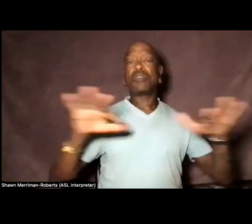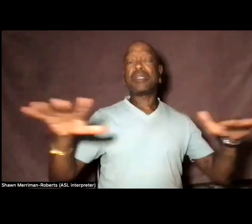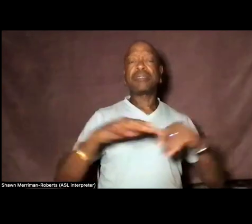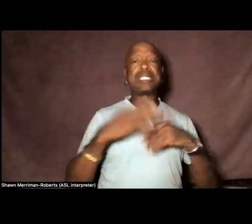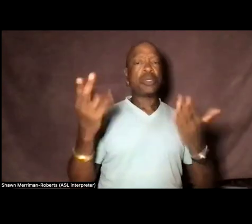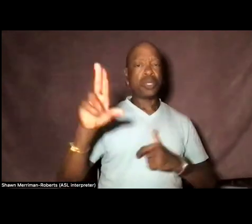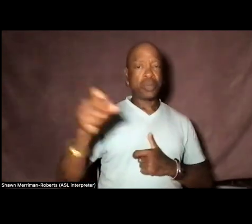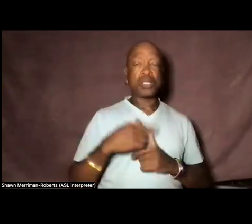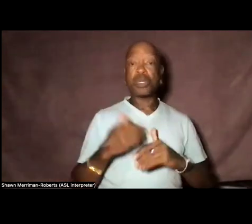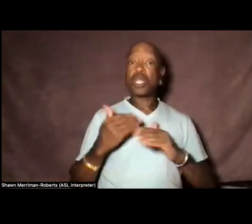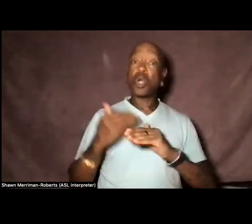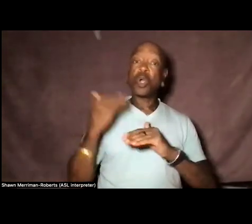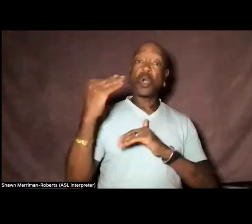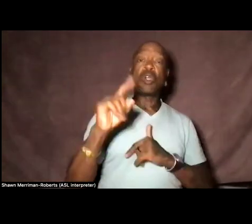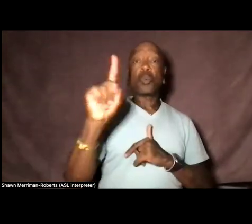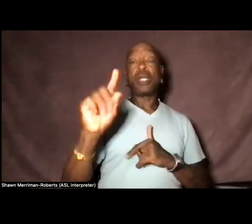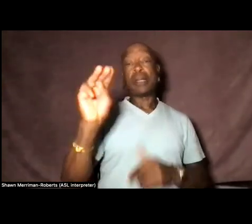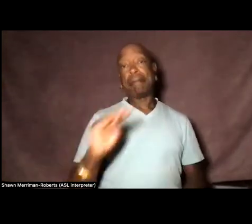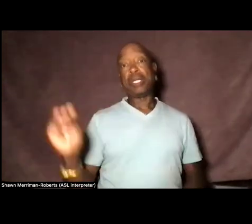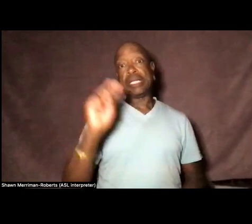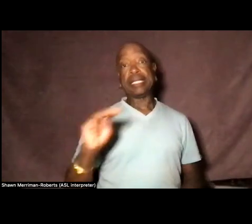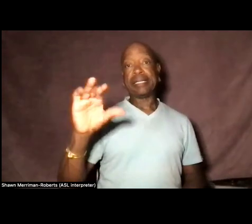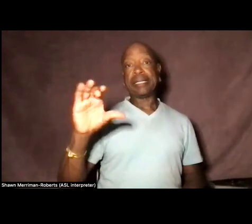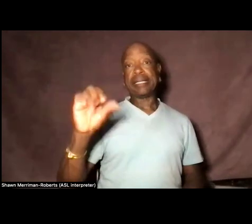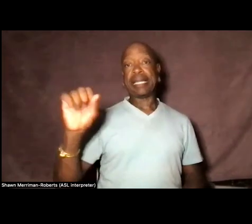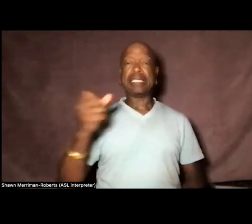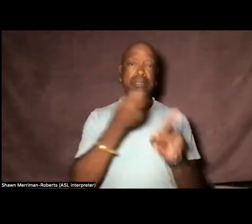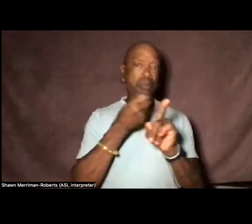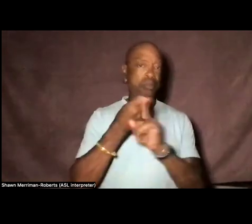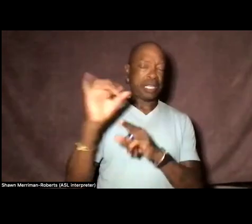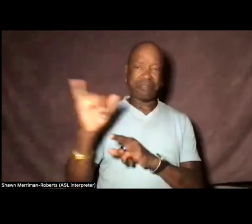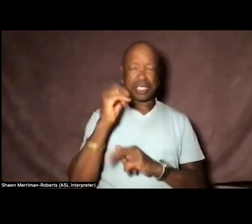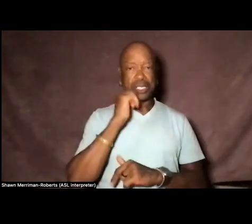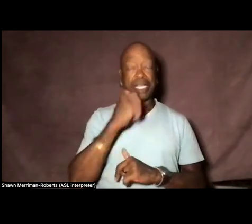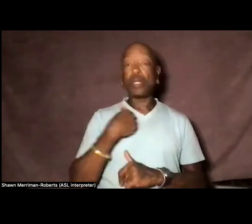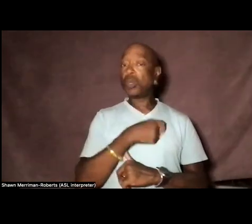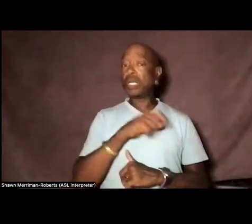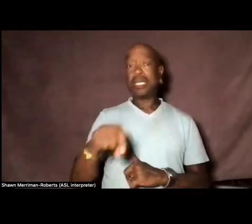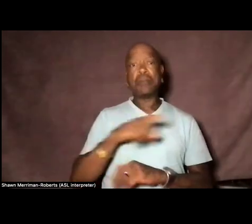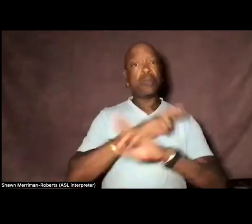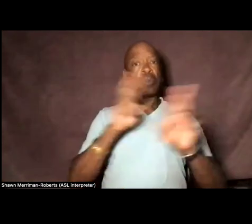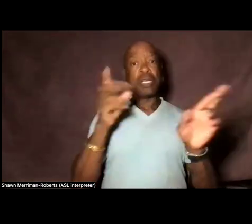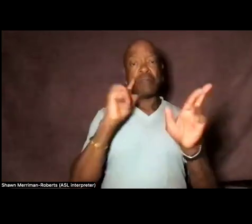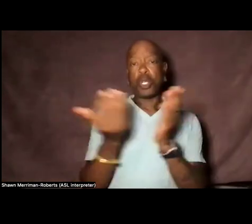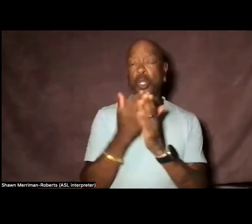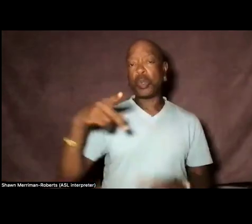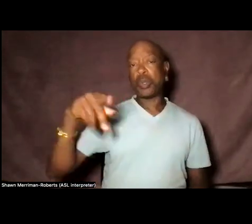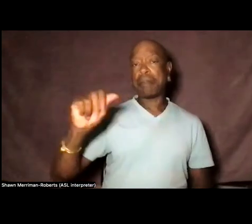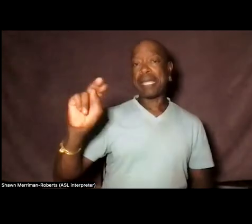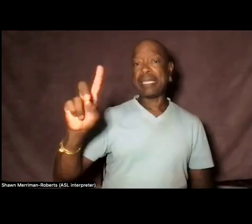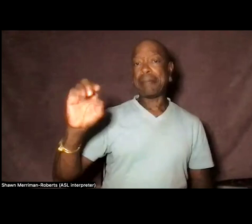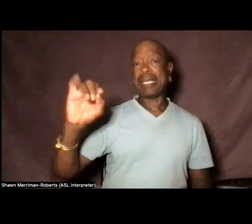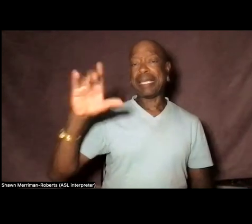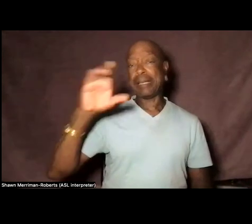1 million cases daily and we need to be ready for new pandemics because Airborne infection include